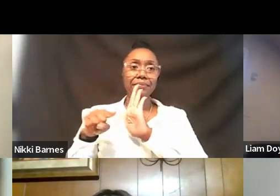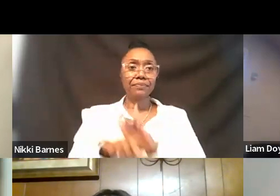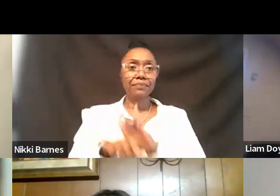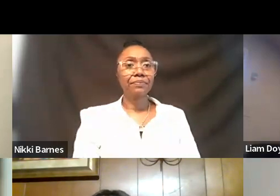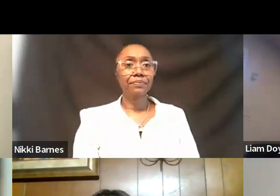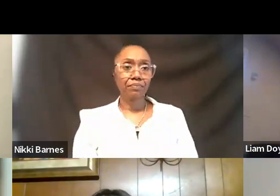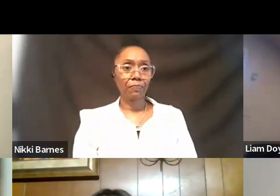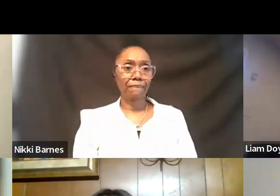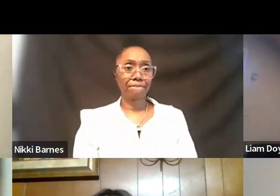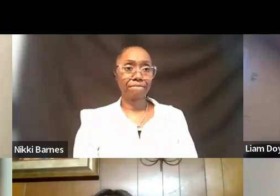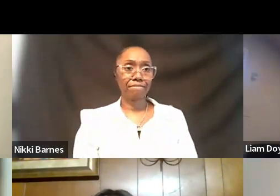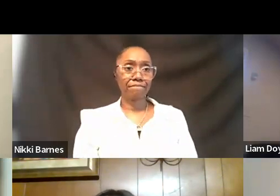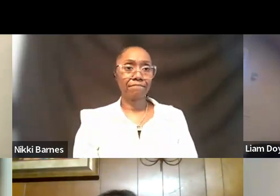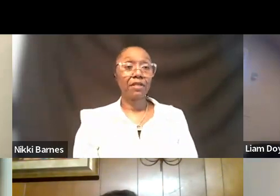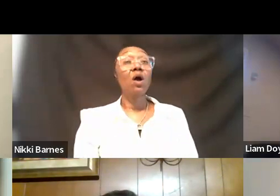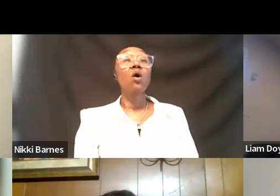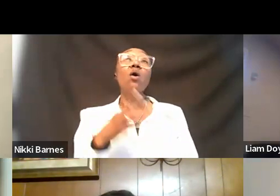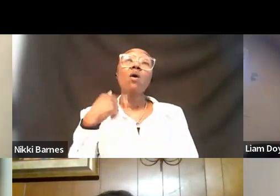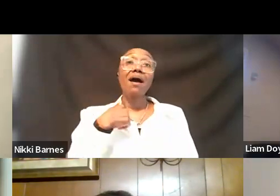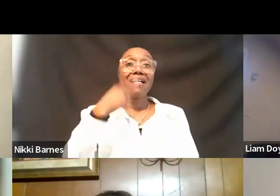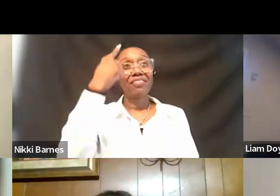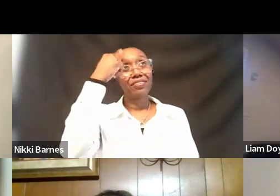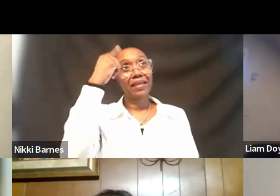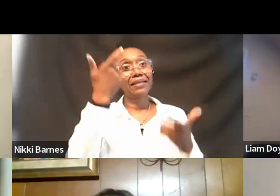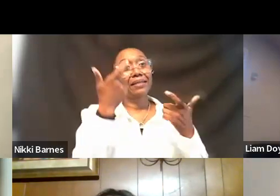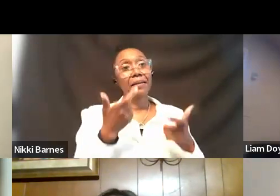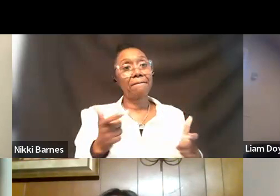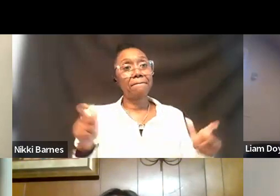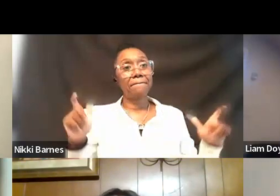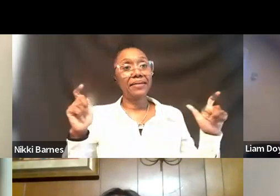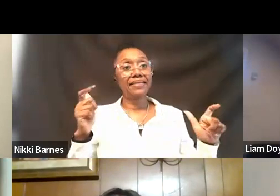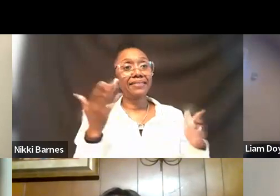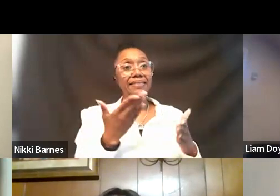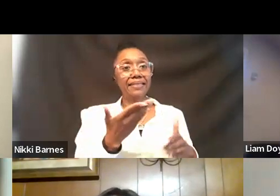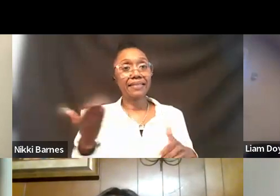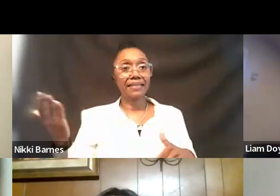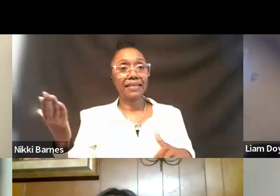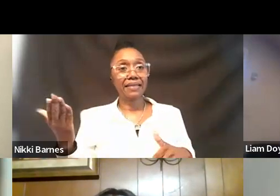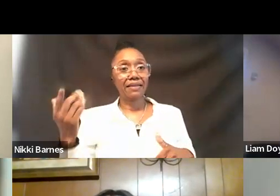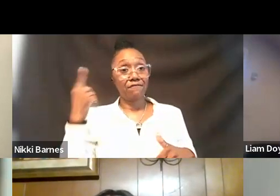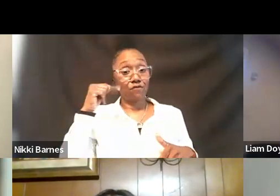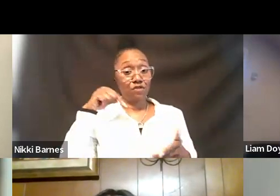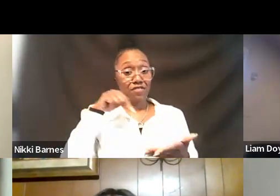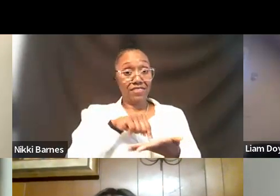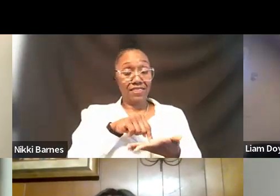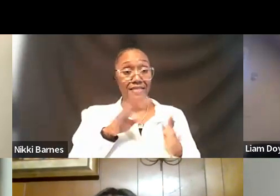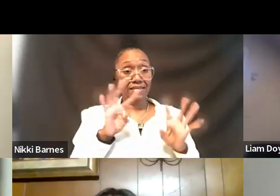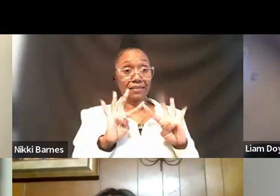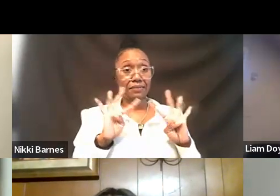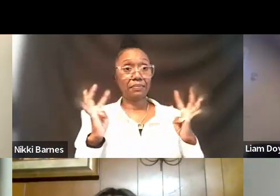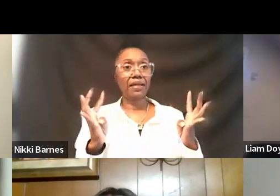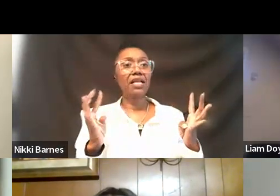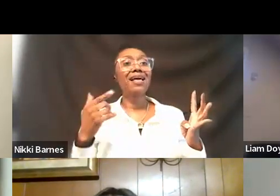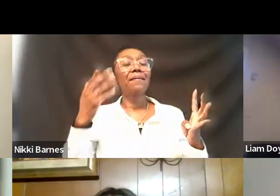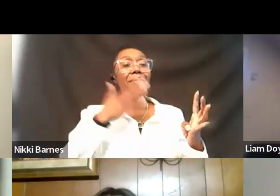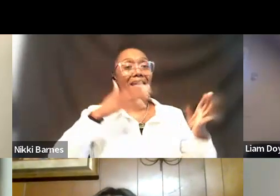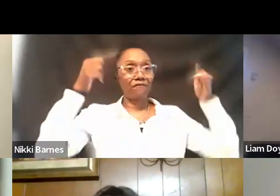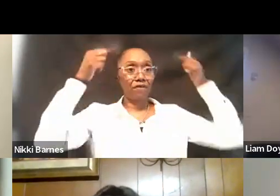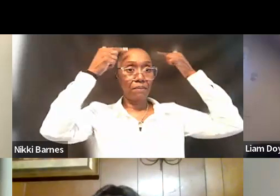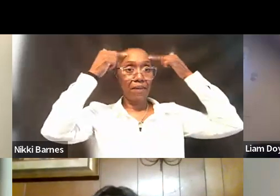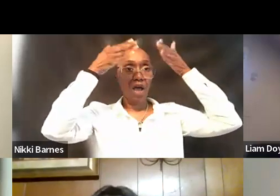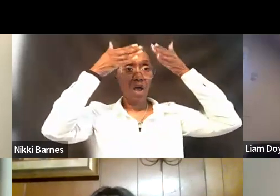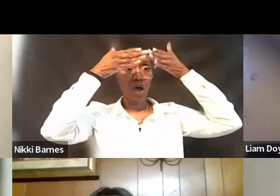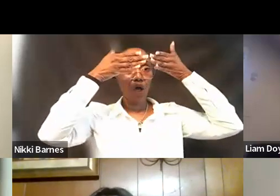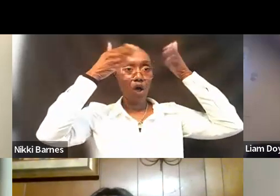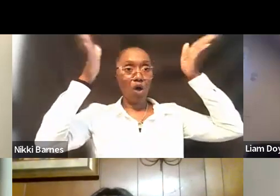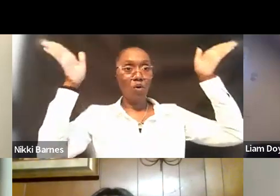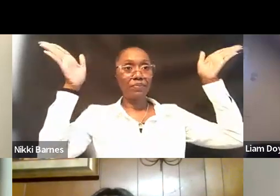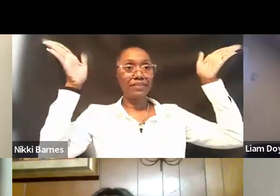I think the biggest takeaway for this whole panel, is really to have an open mind and to not judge people.